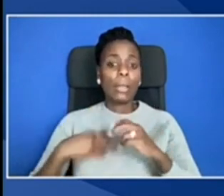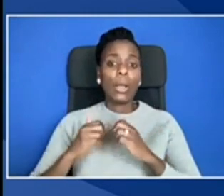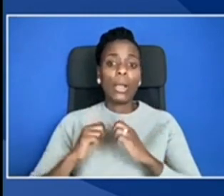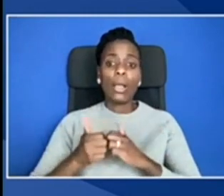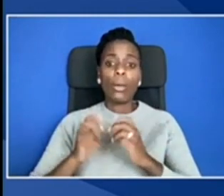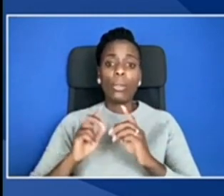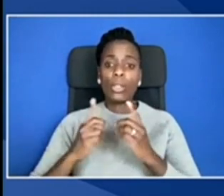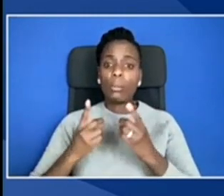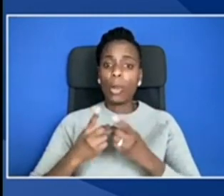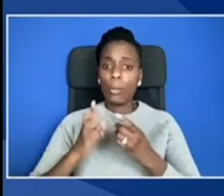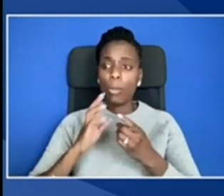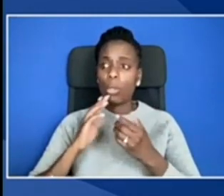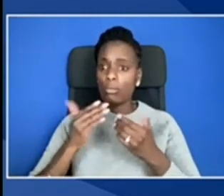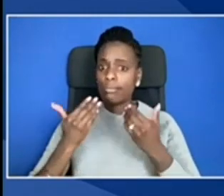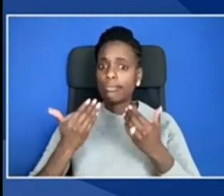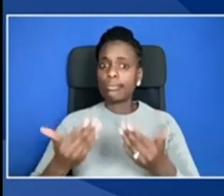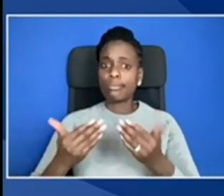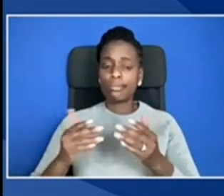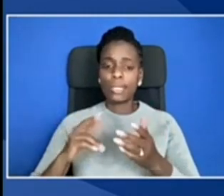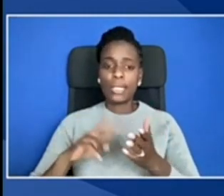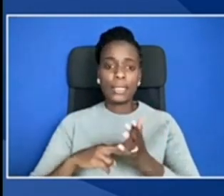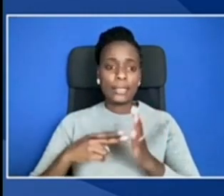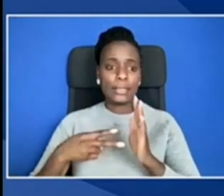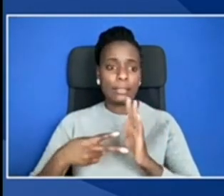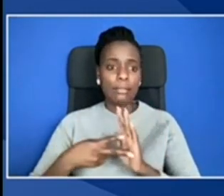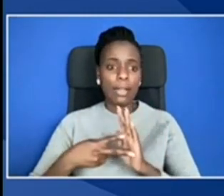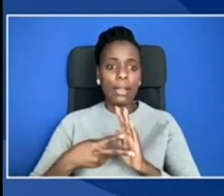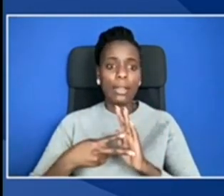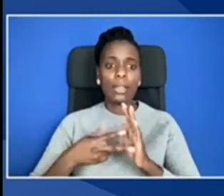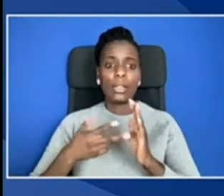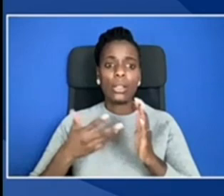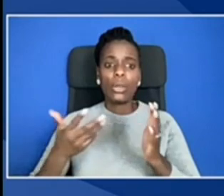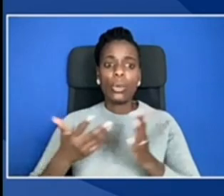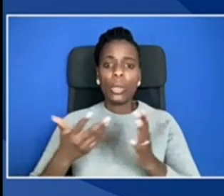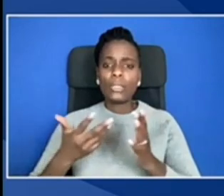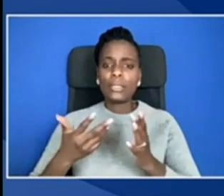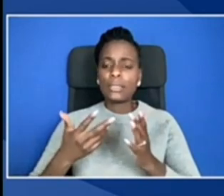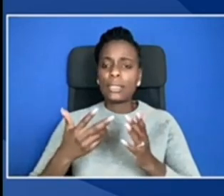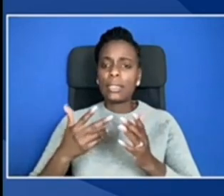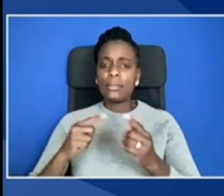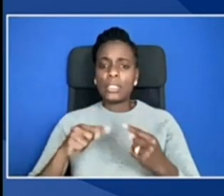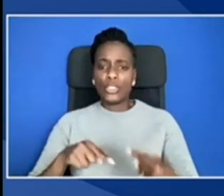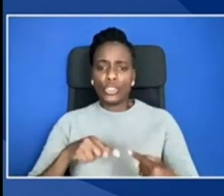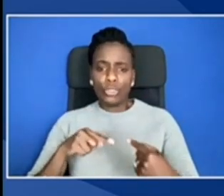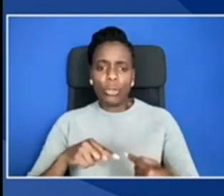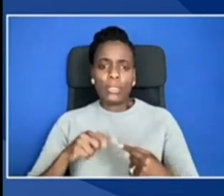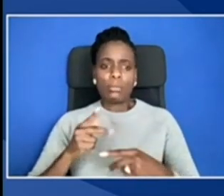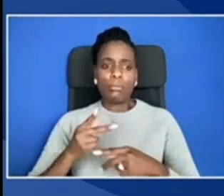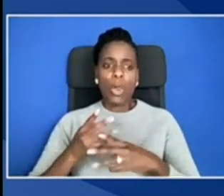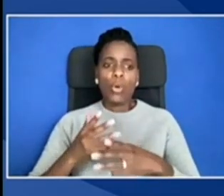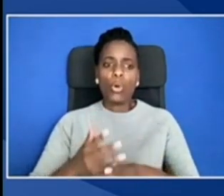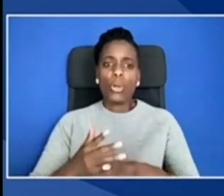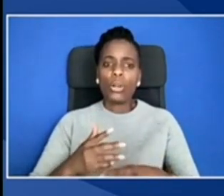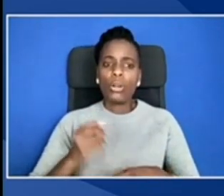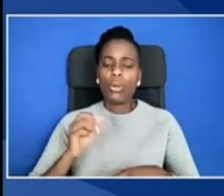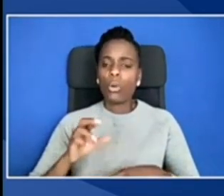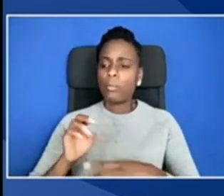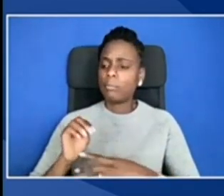forward and defining what you call the distressed borrower or material hardship. I'm worried that- there was a threshold